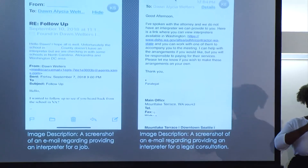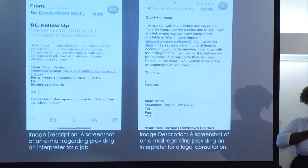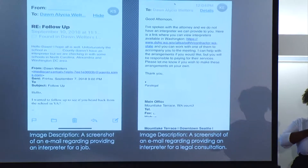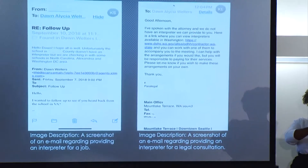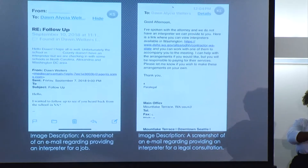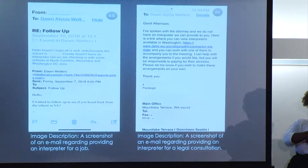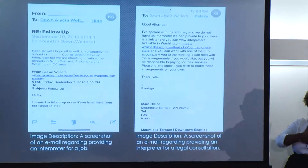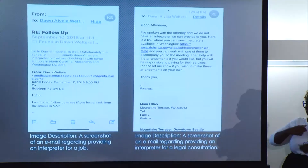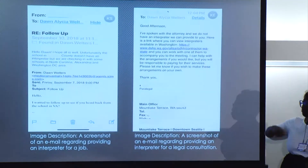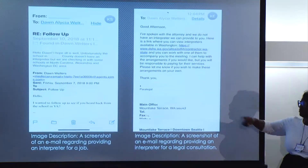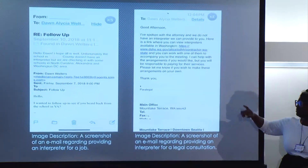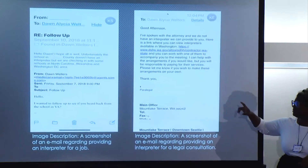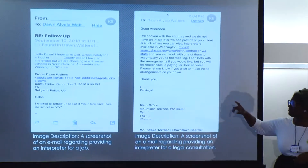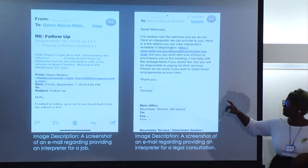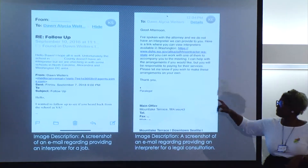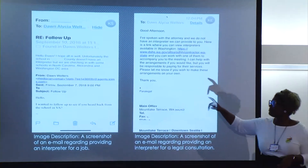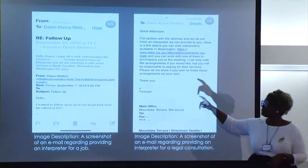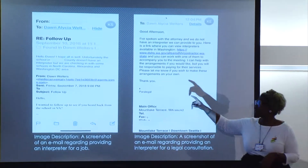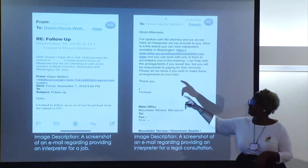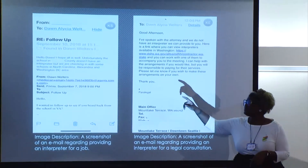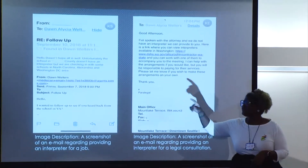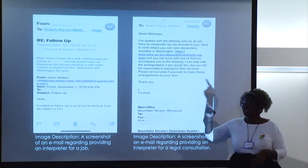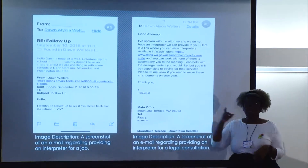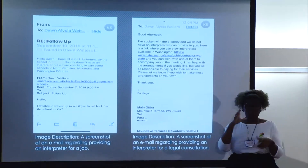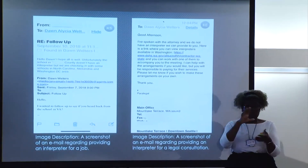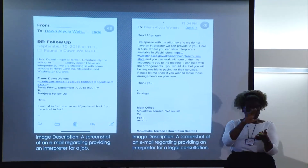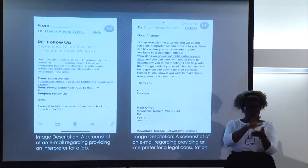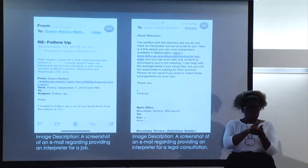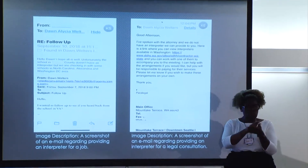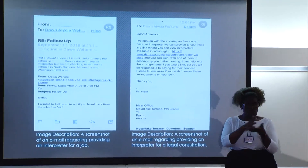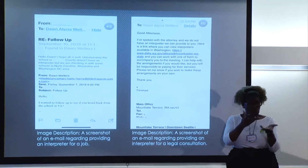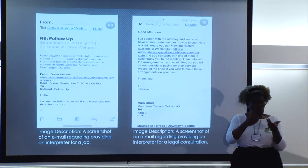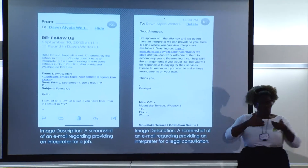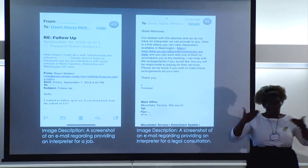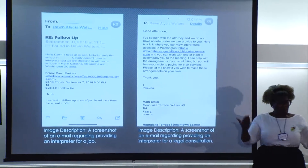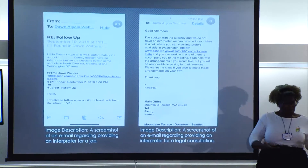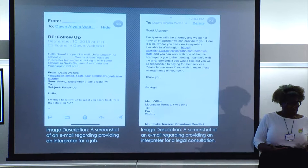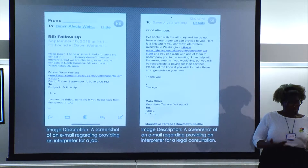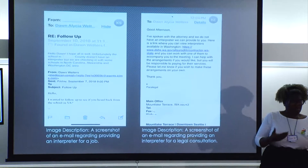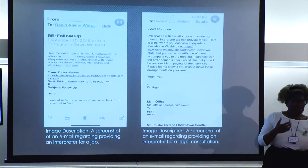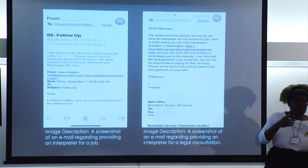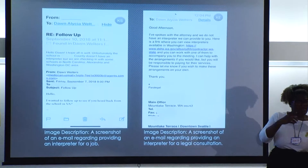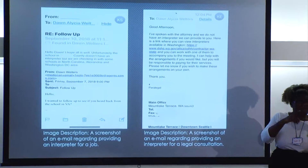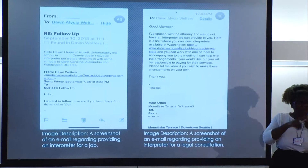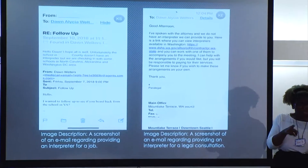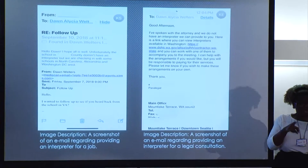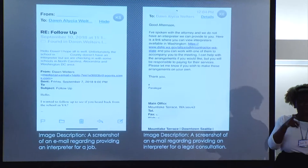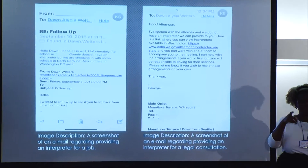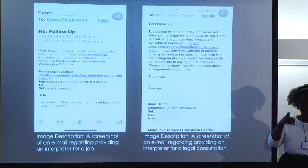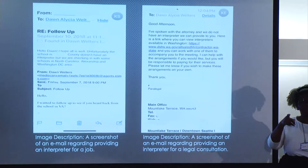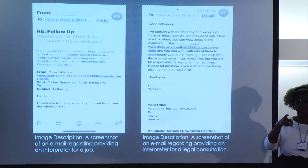I just got a new contract from my employment.